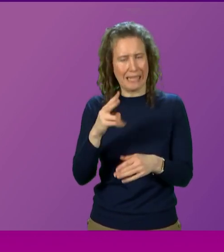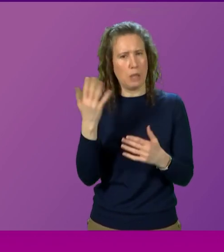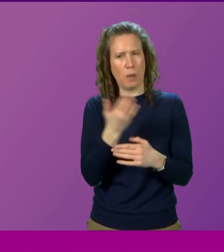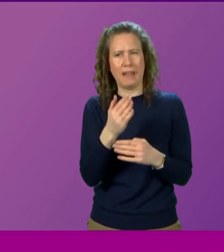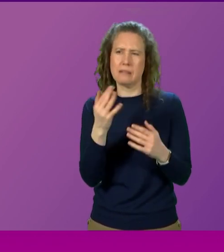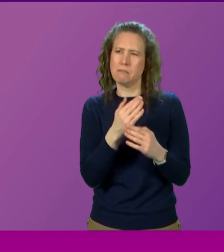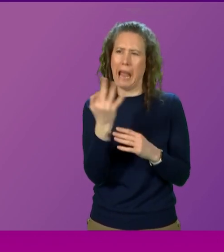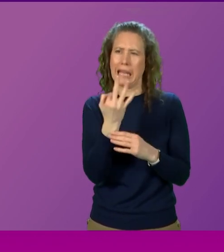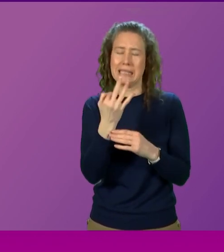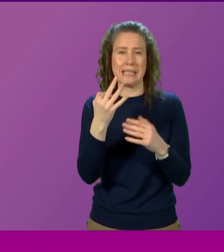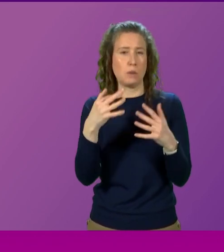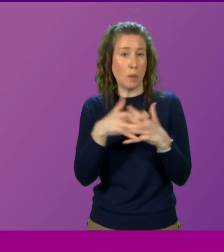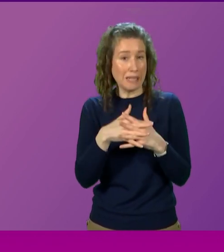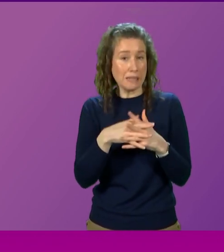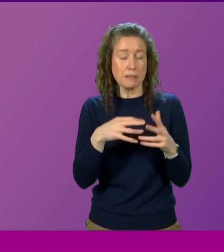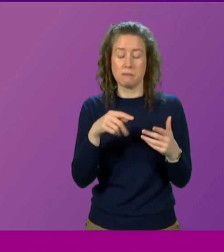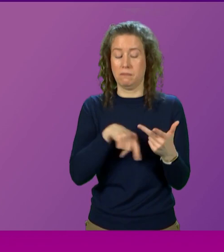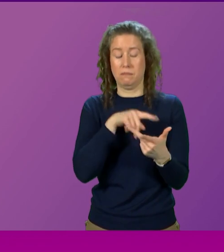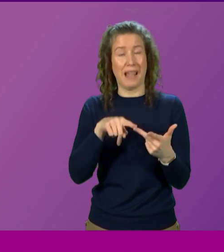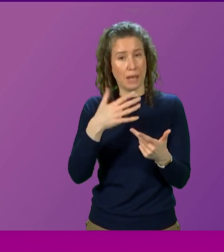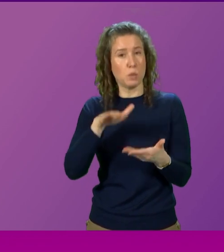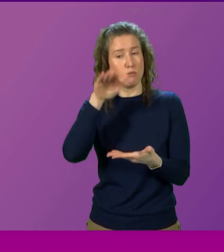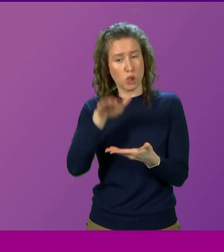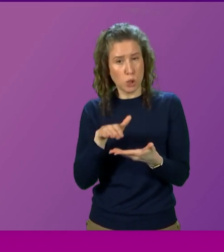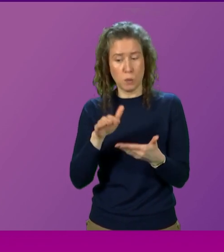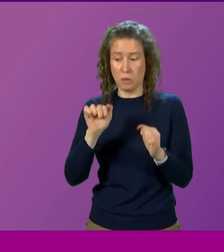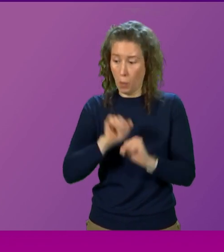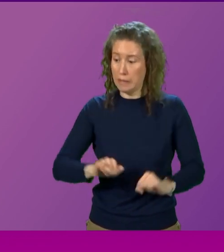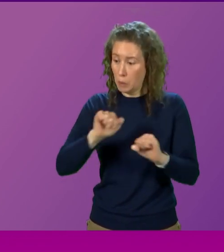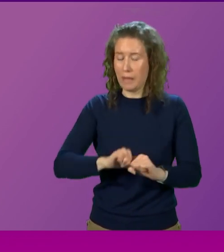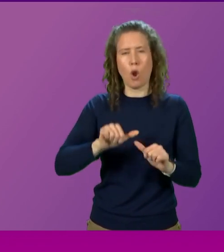is now 72.5 per cent; and that, with regard to the longest waits in our NHS, there has